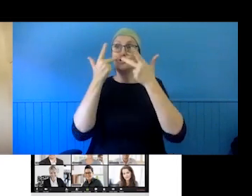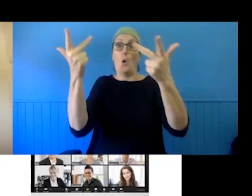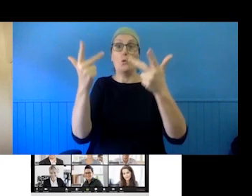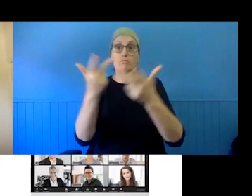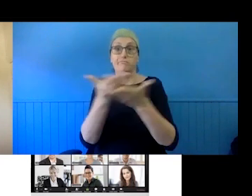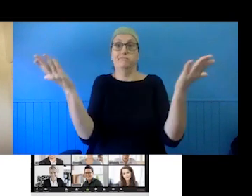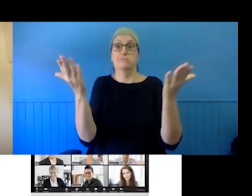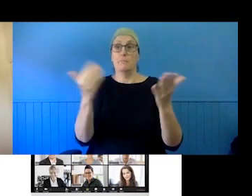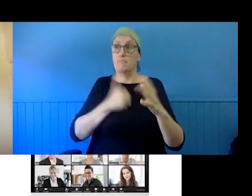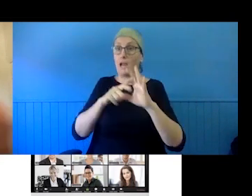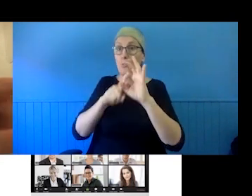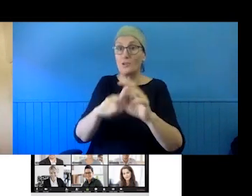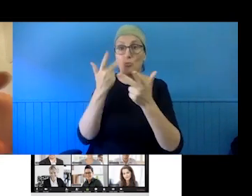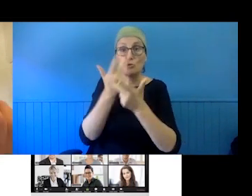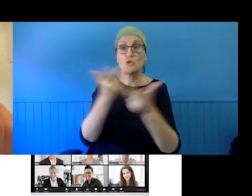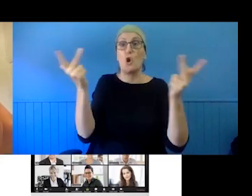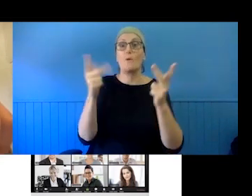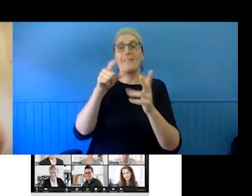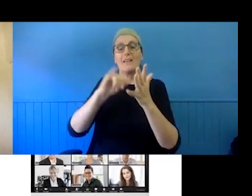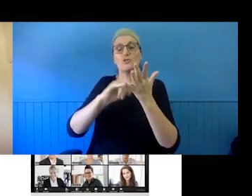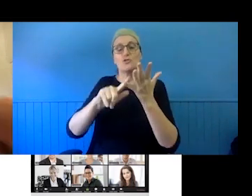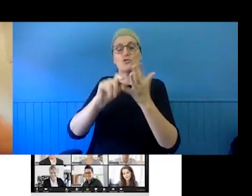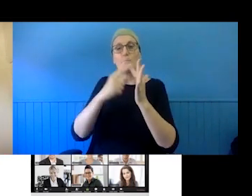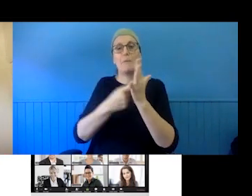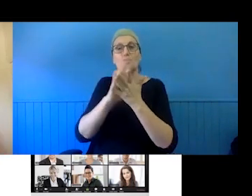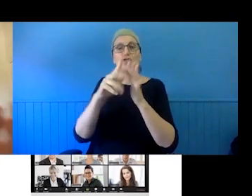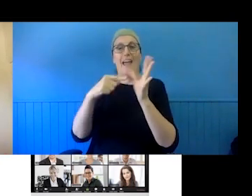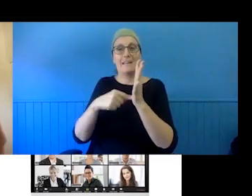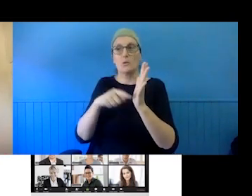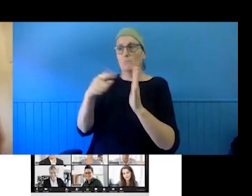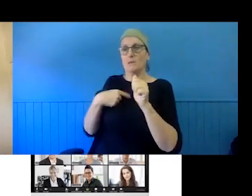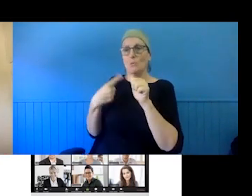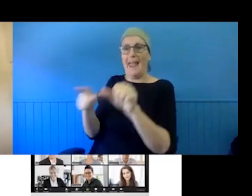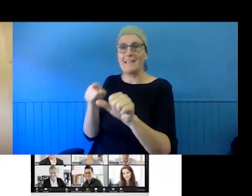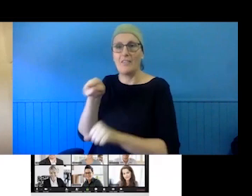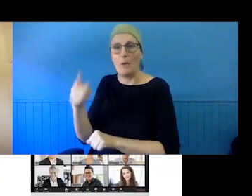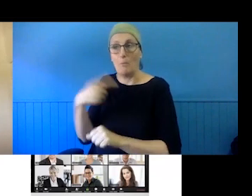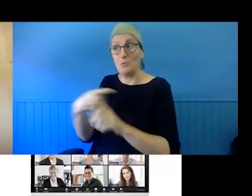I'll say, "I better answer that one - that person's paying for my time and my attention." There are other livestreaming platforms. Obviously